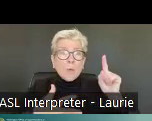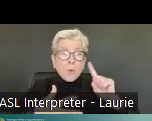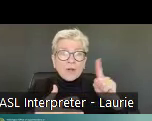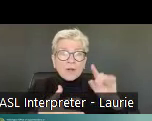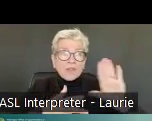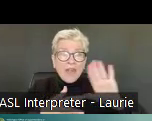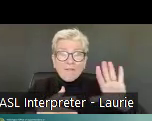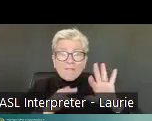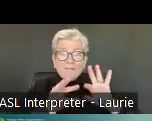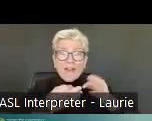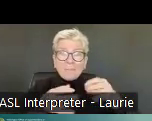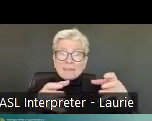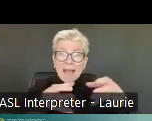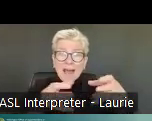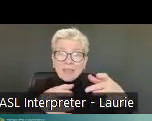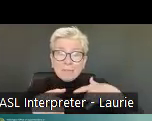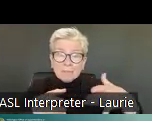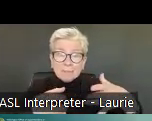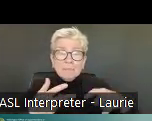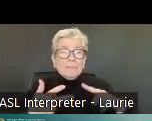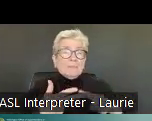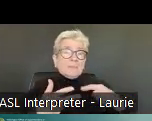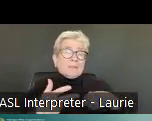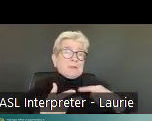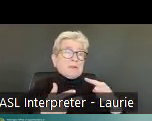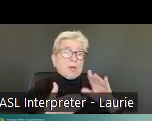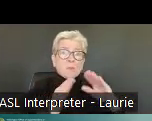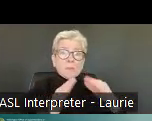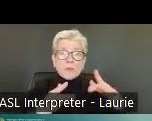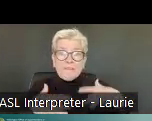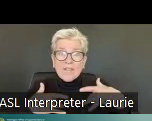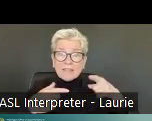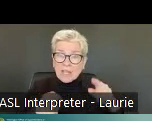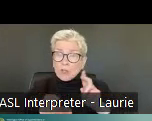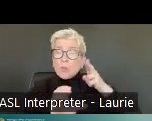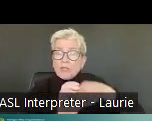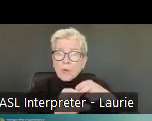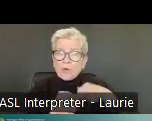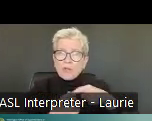think about community events that you can attend in order to meet your audience. So